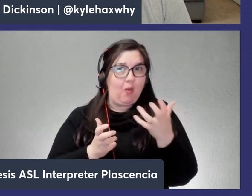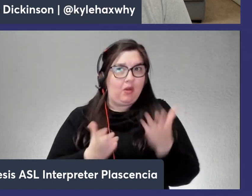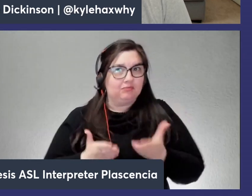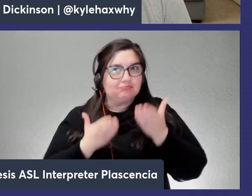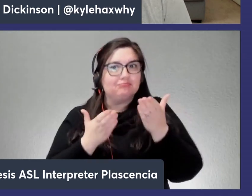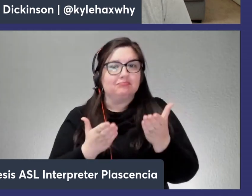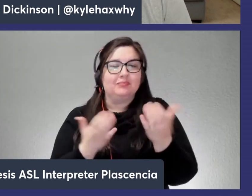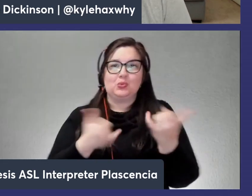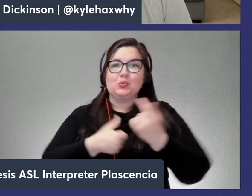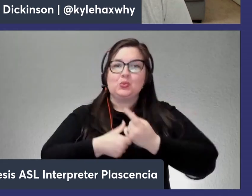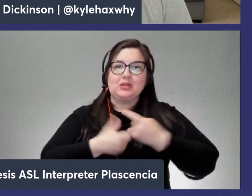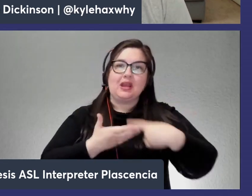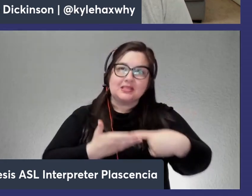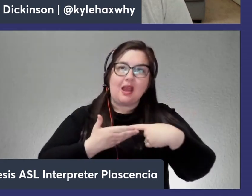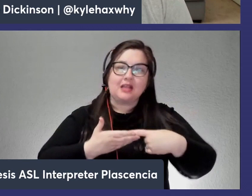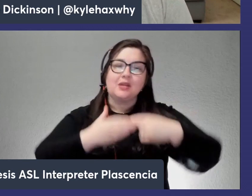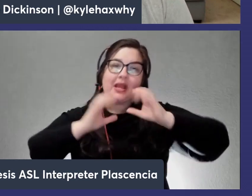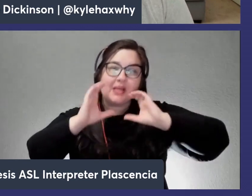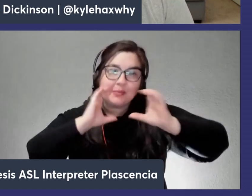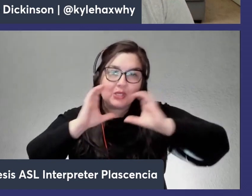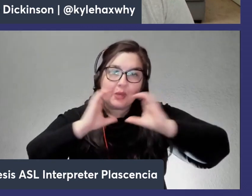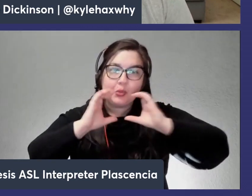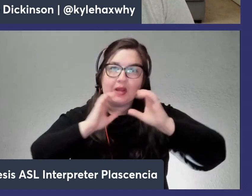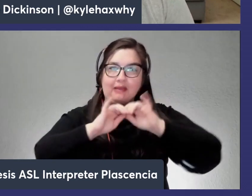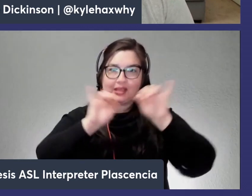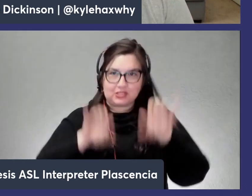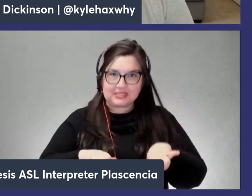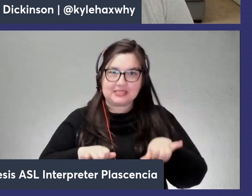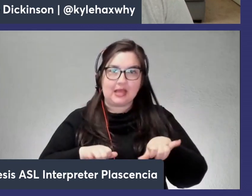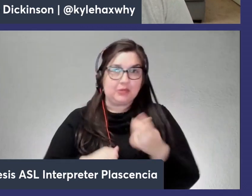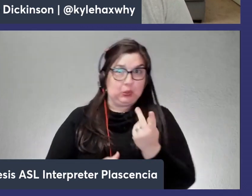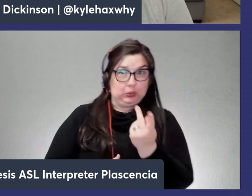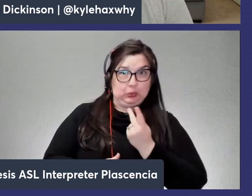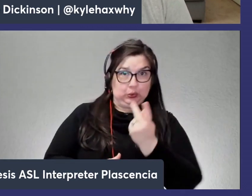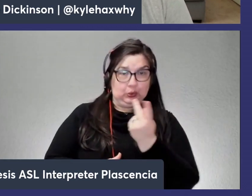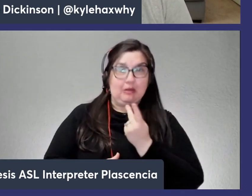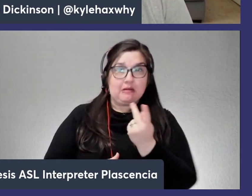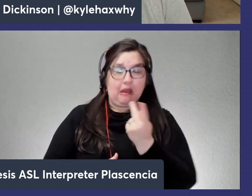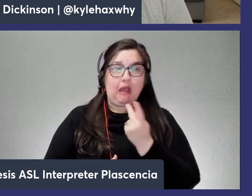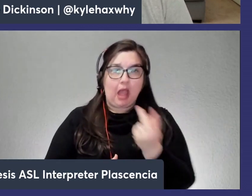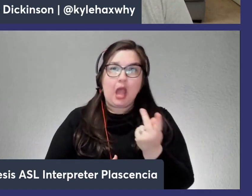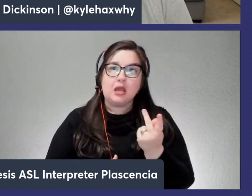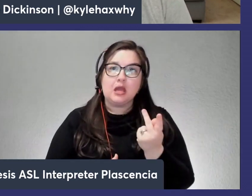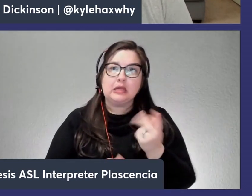I talked about a communications system that you and I speak in different language let's say.